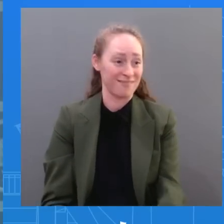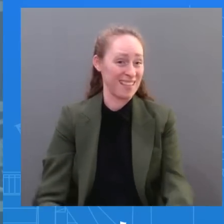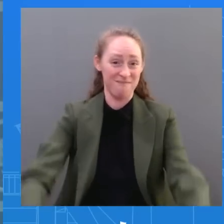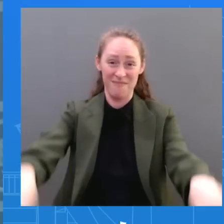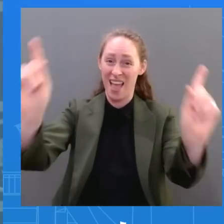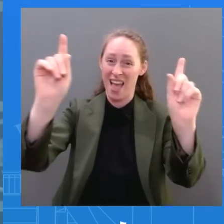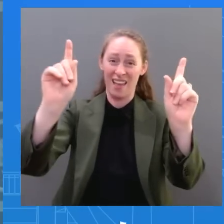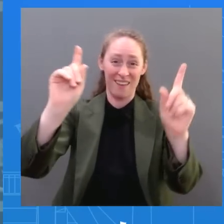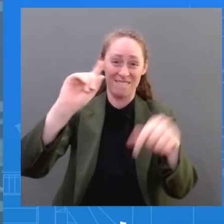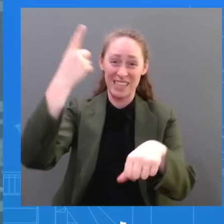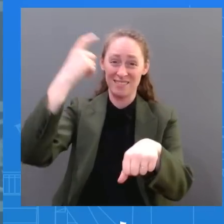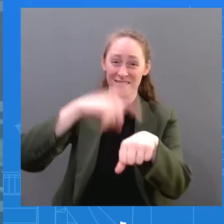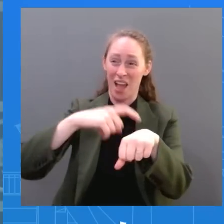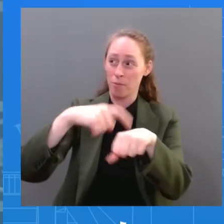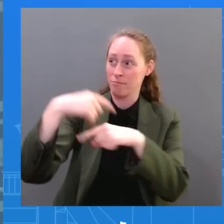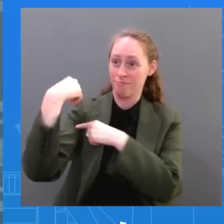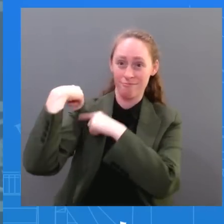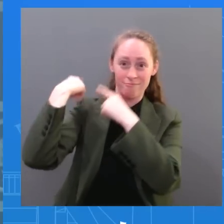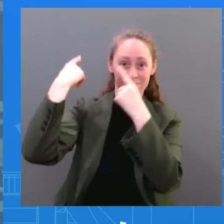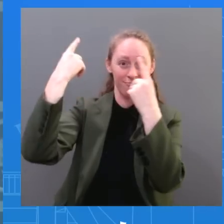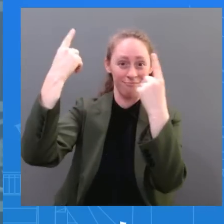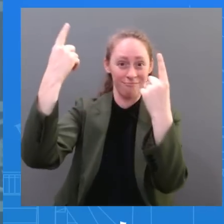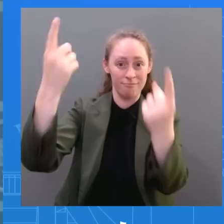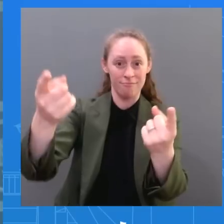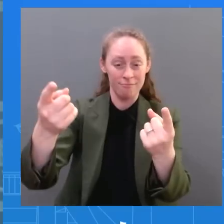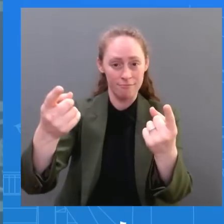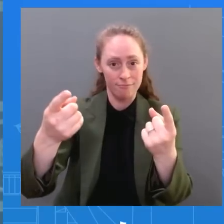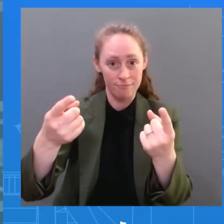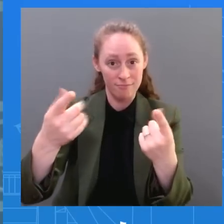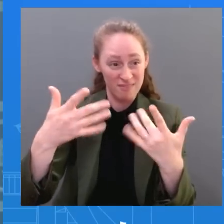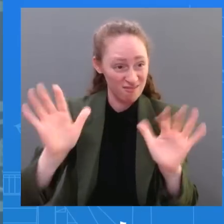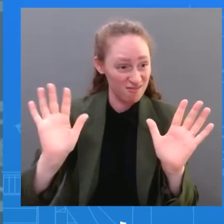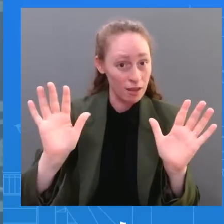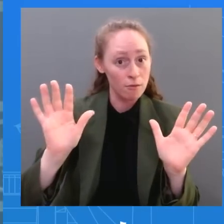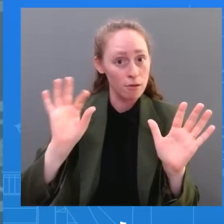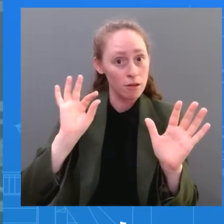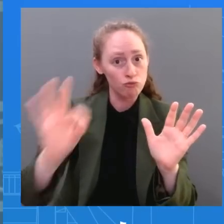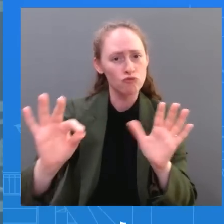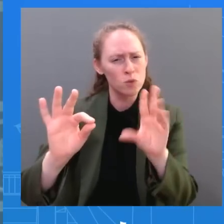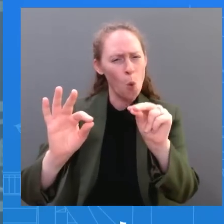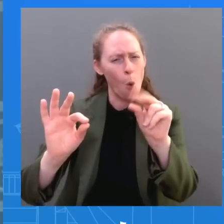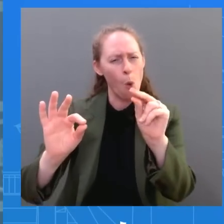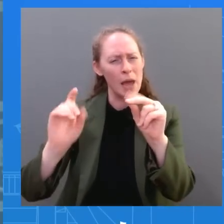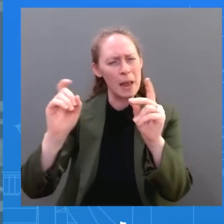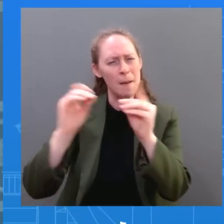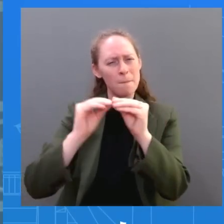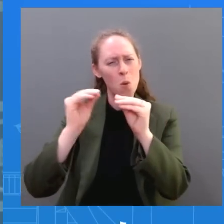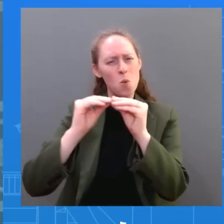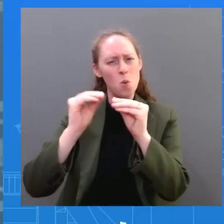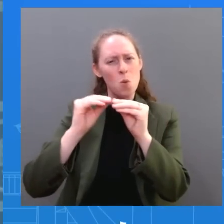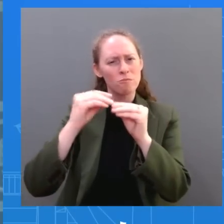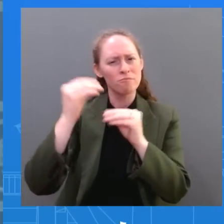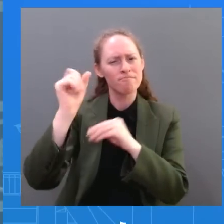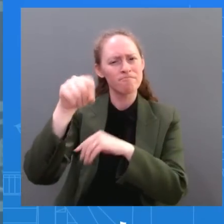He has been very clear on that. One of the things that I just mentioned a few moments ago was banning assault weapons.